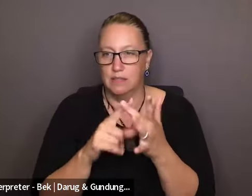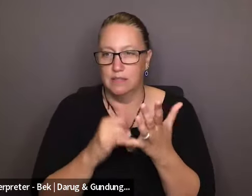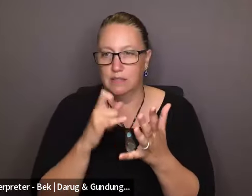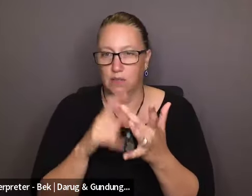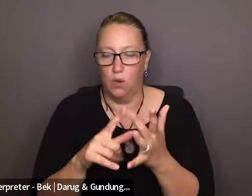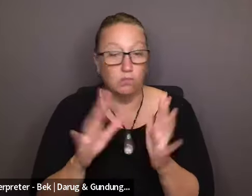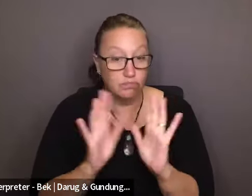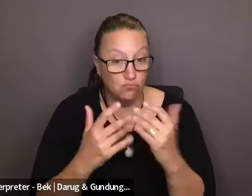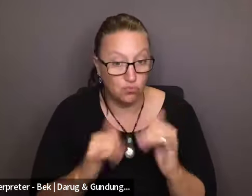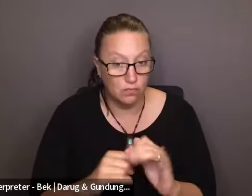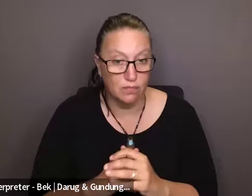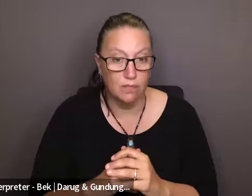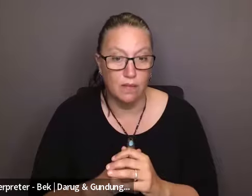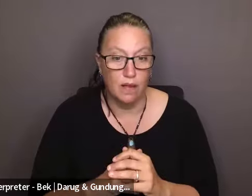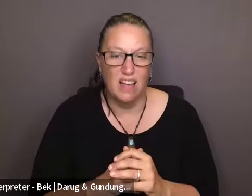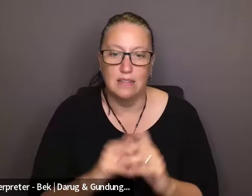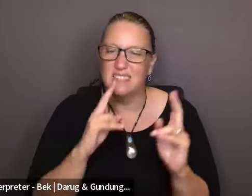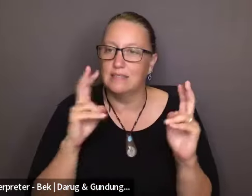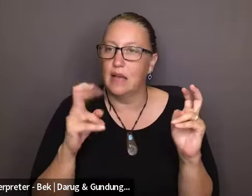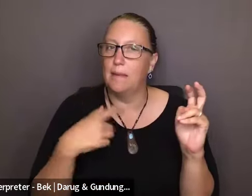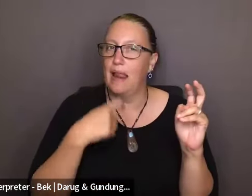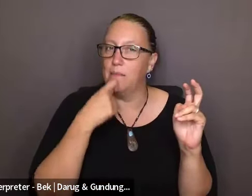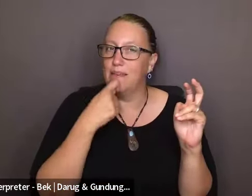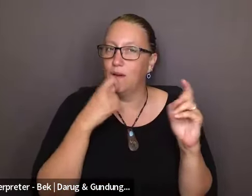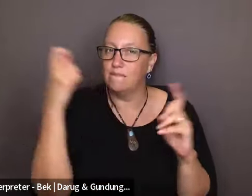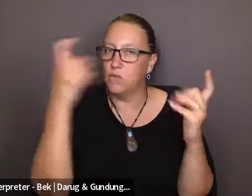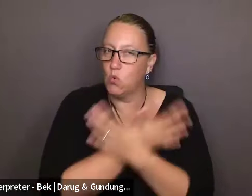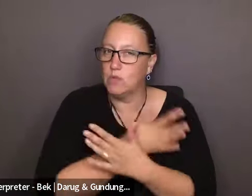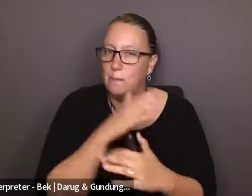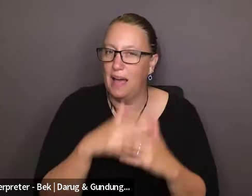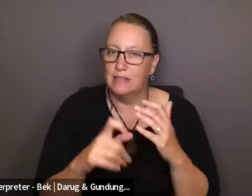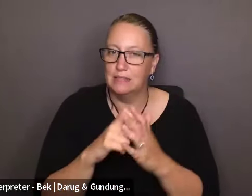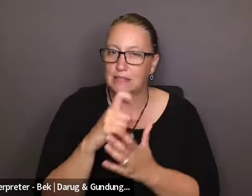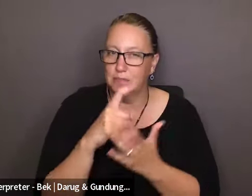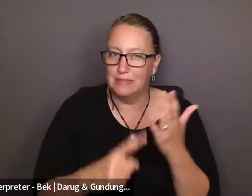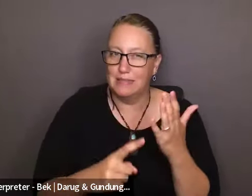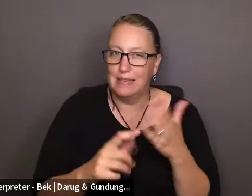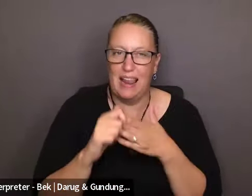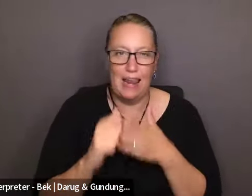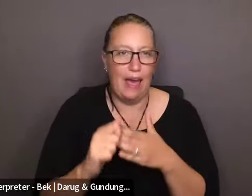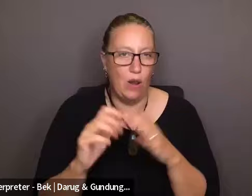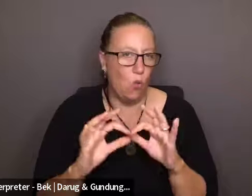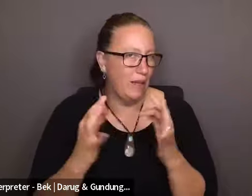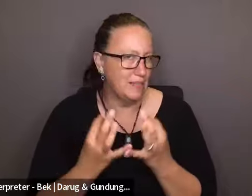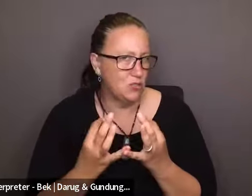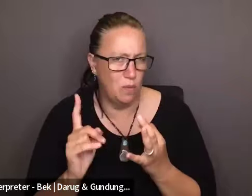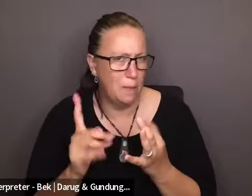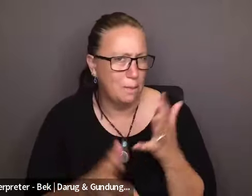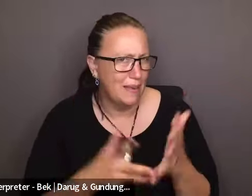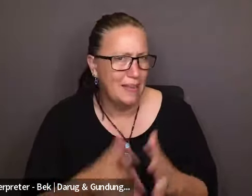and it's from Francisco saying I 'm a little confused regarding